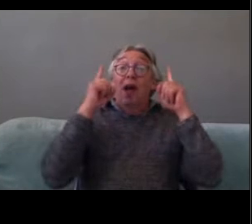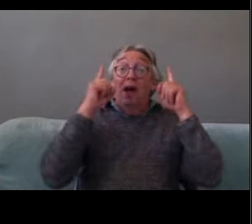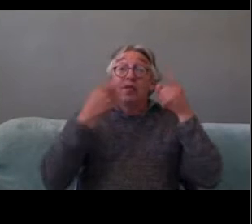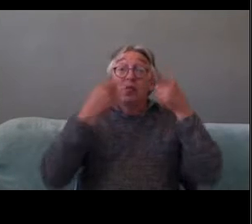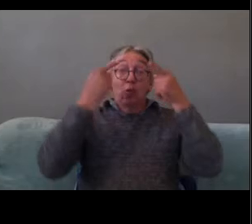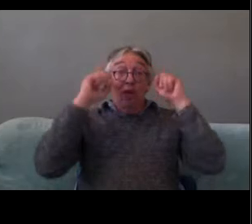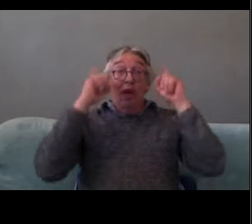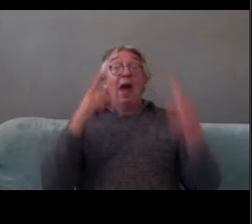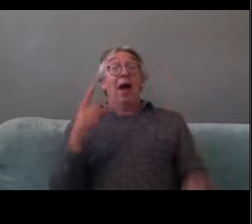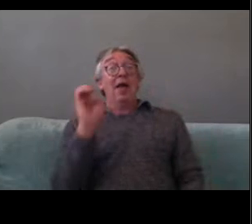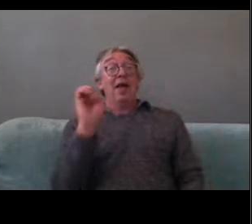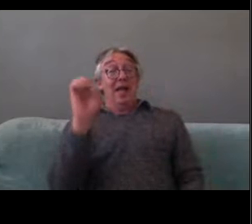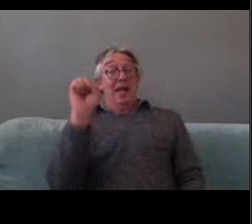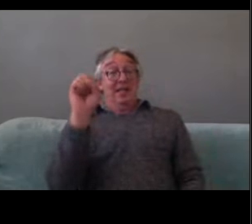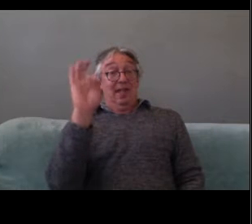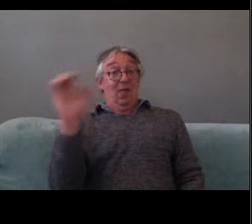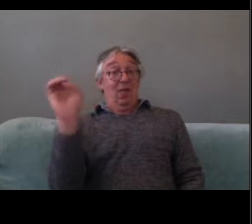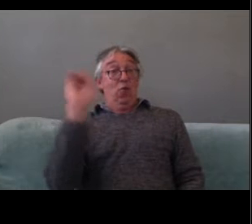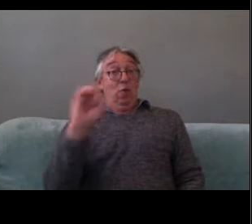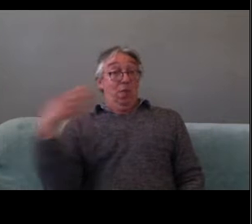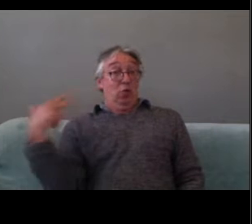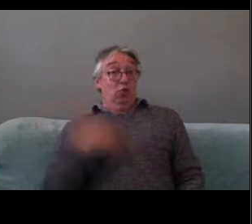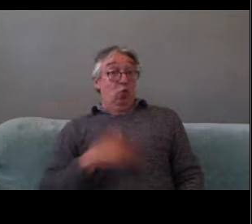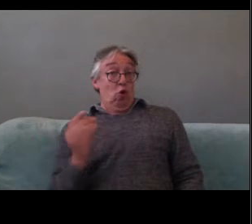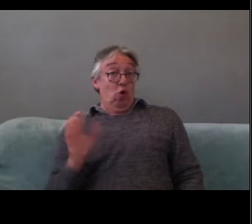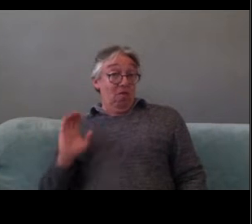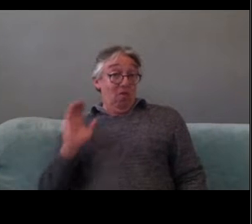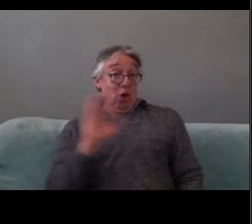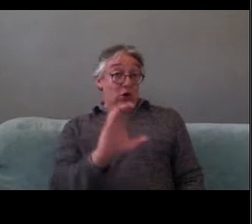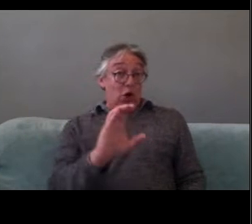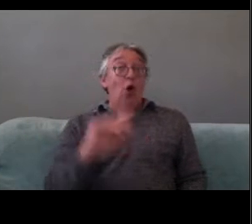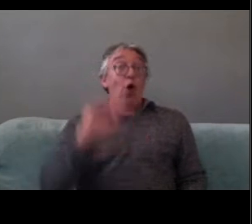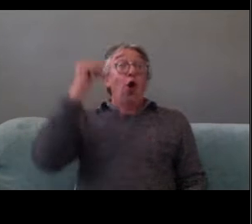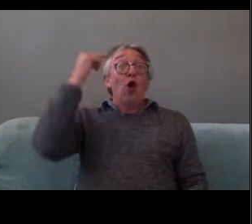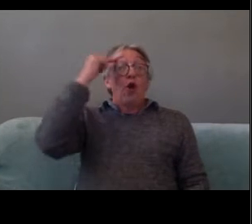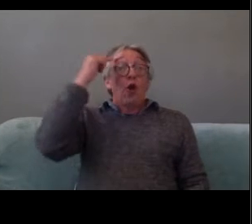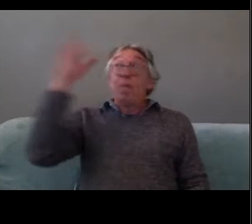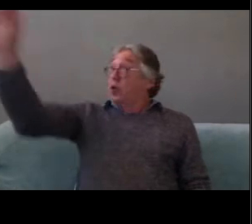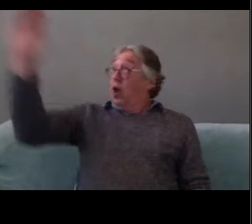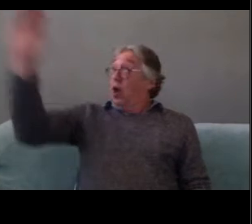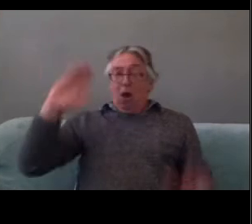The government is focusing on Roma settlements as they see